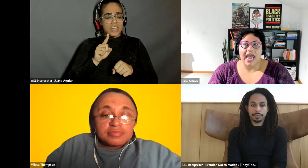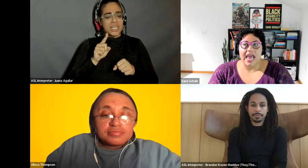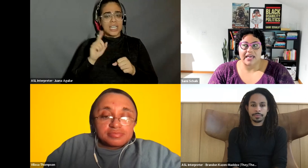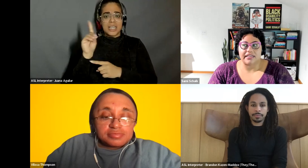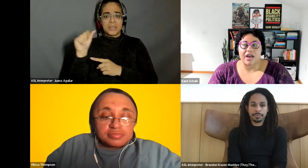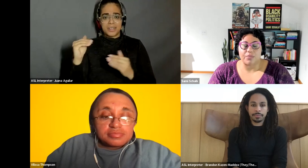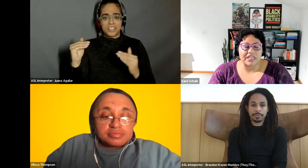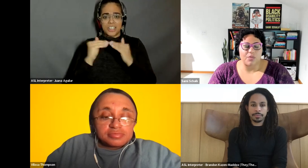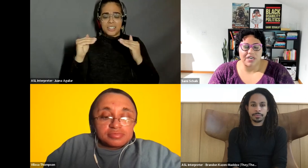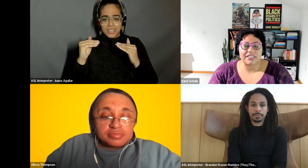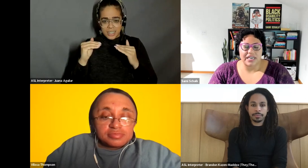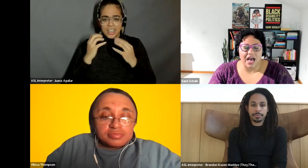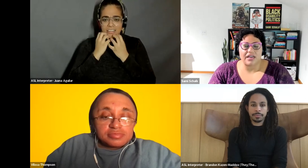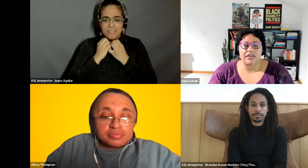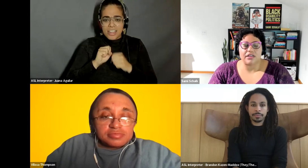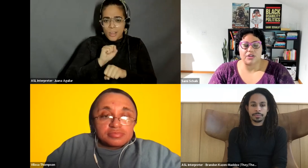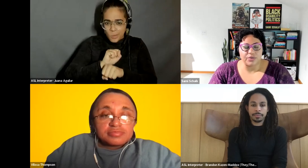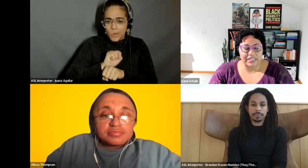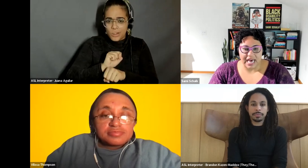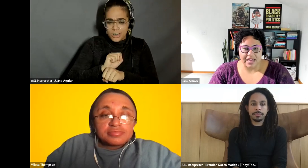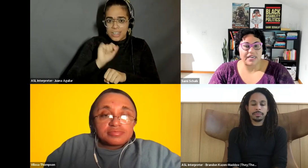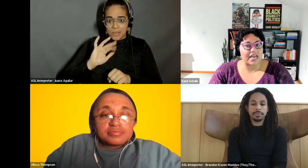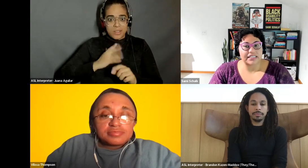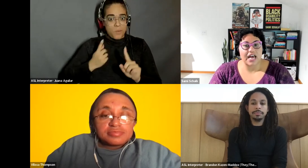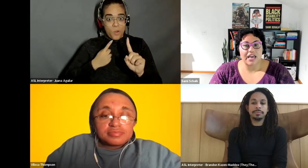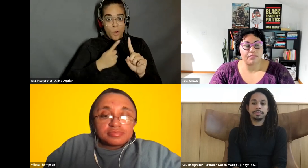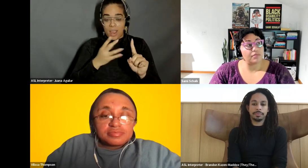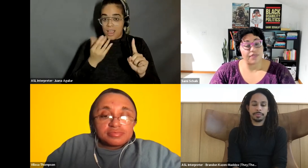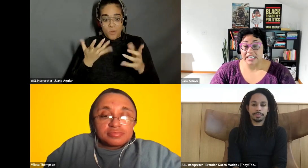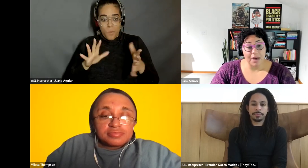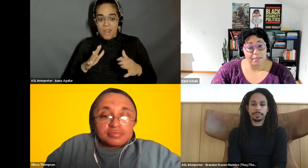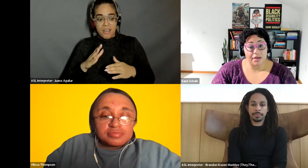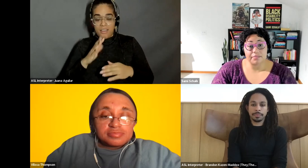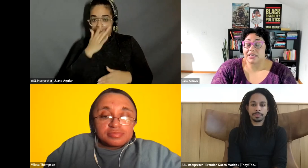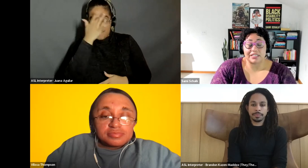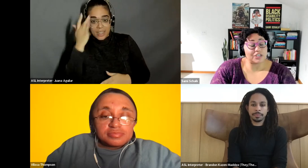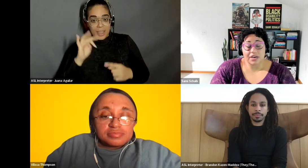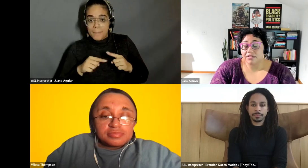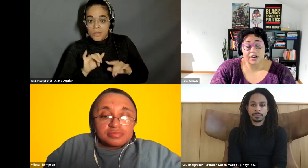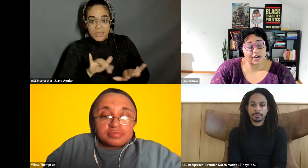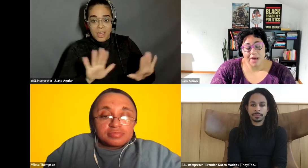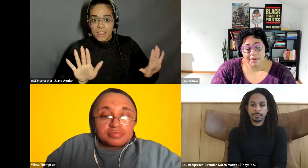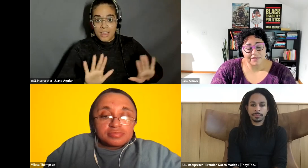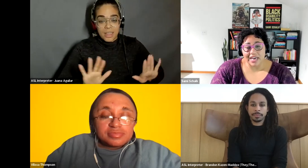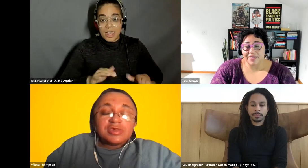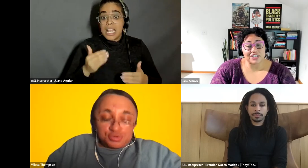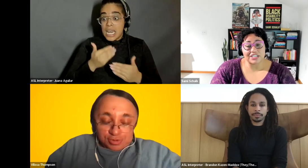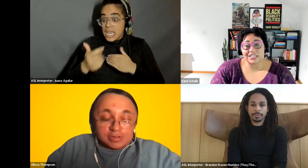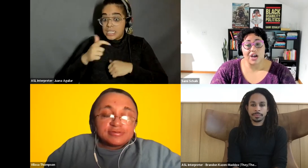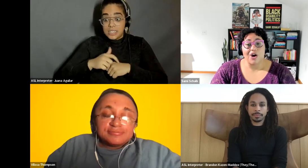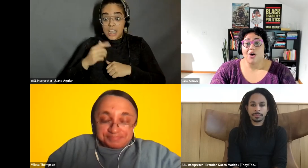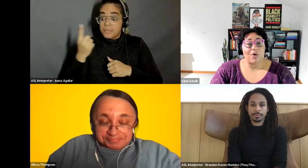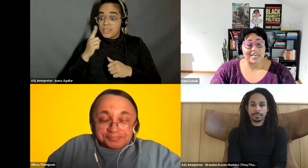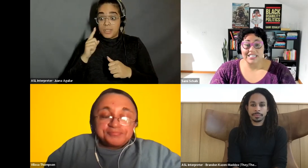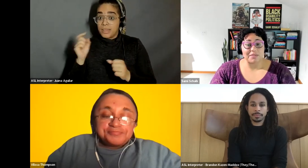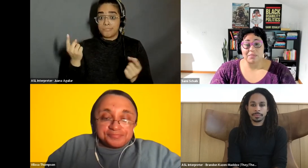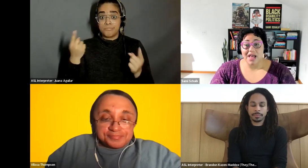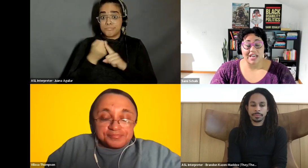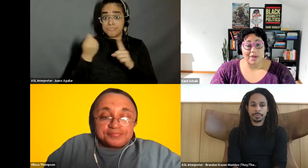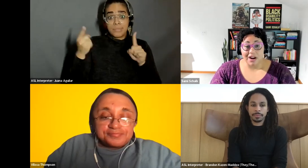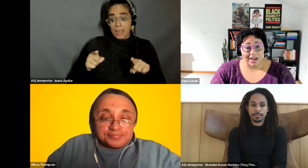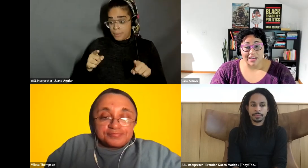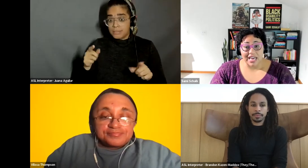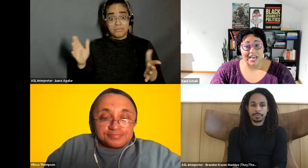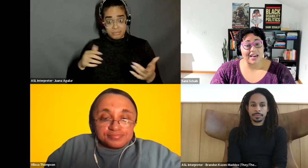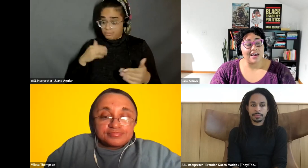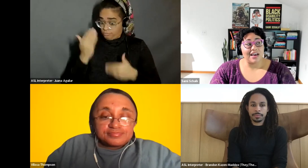Sami Schalk: And I really want us to not lose that the next time things pop up, because, you know, they're gonna pop off again. That's just what it is to be black in America like.